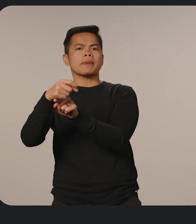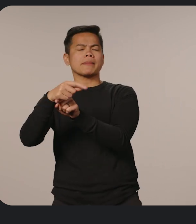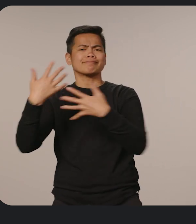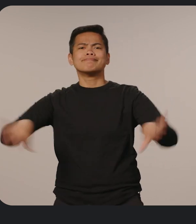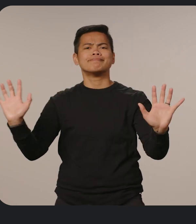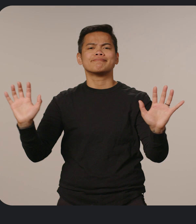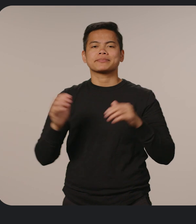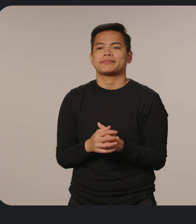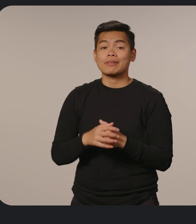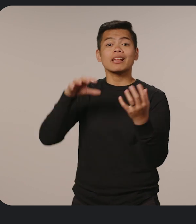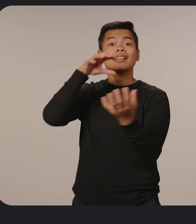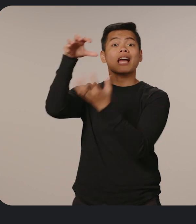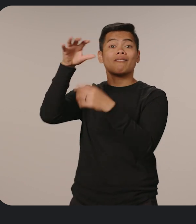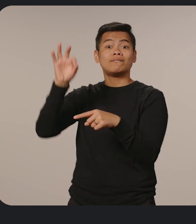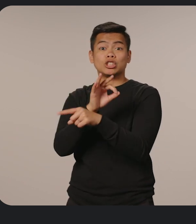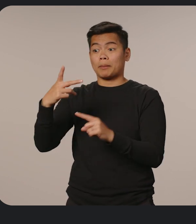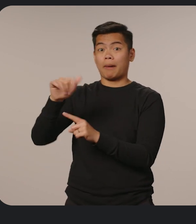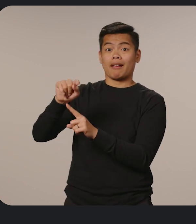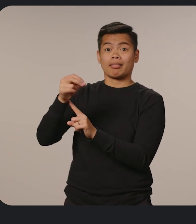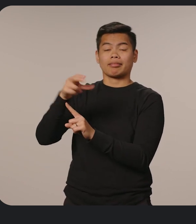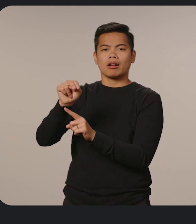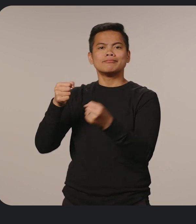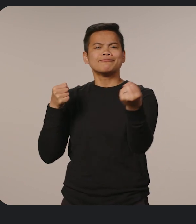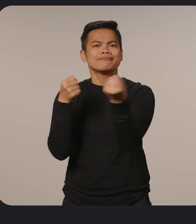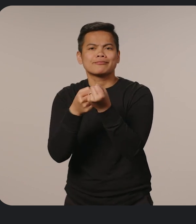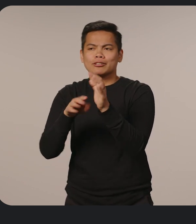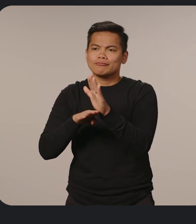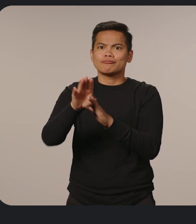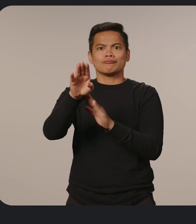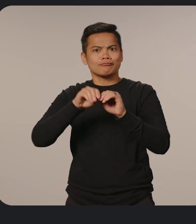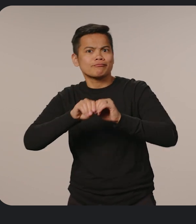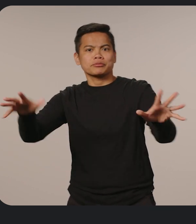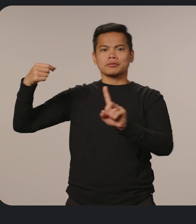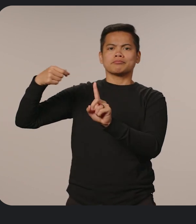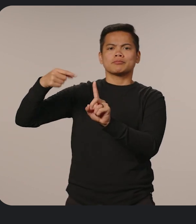Cloud functions python support is launching with all the triggers